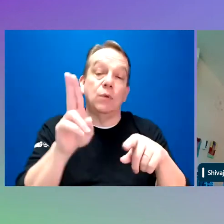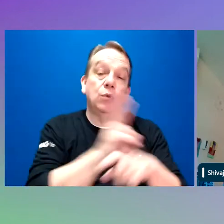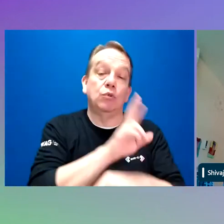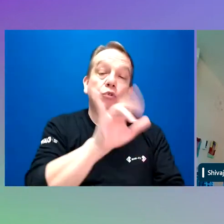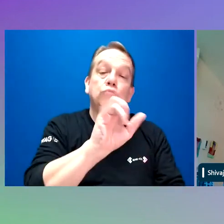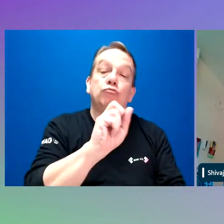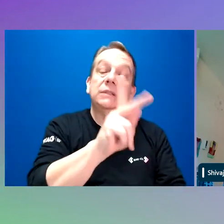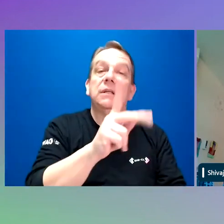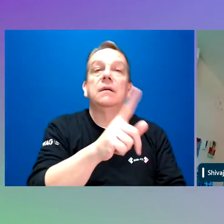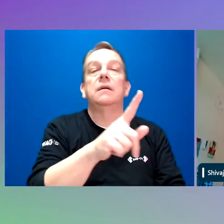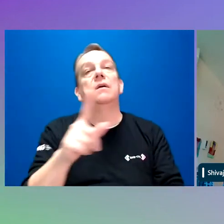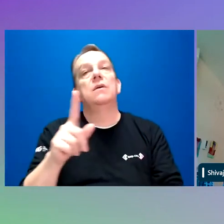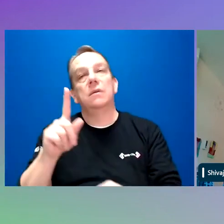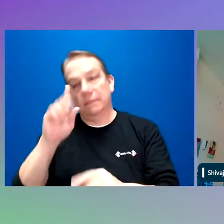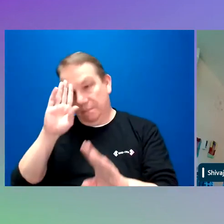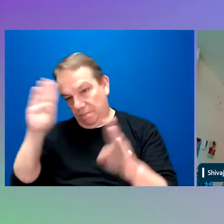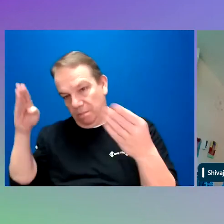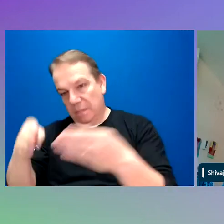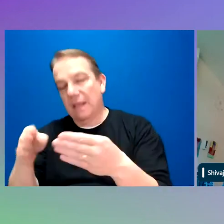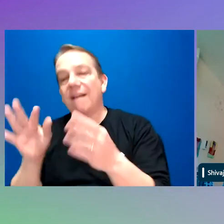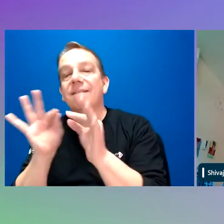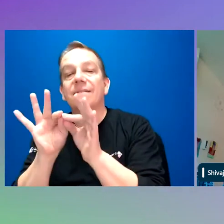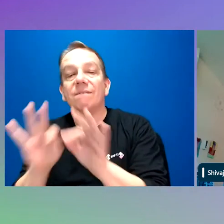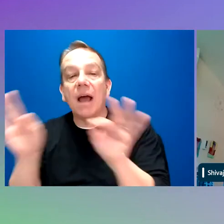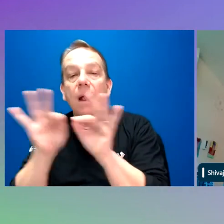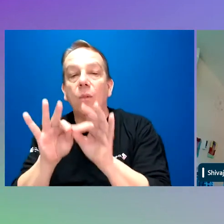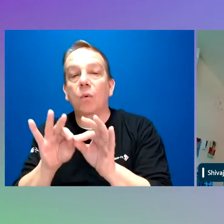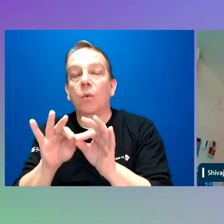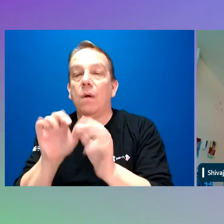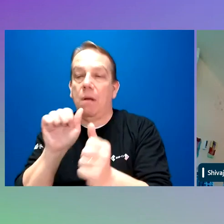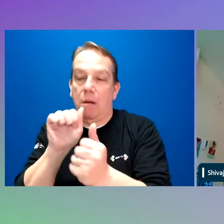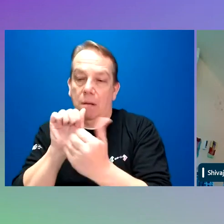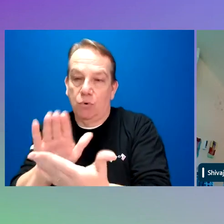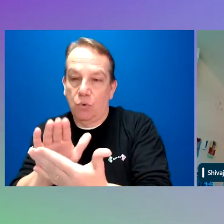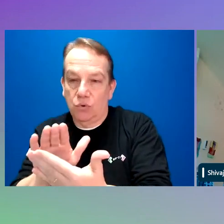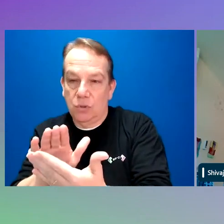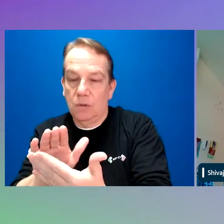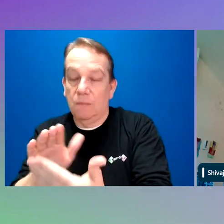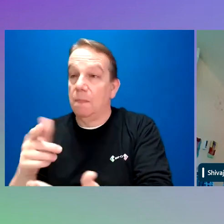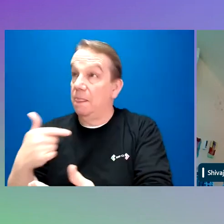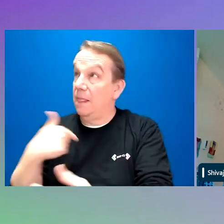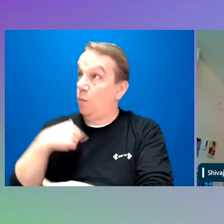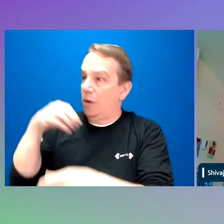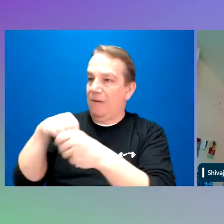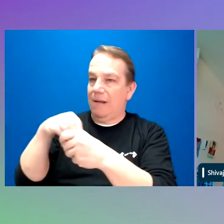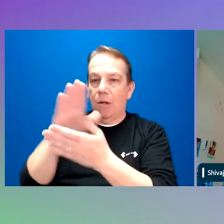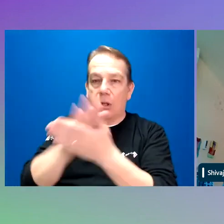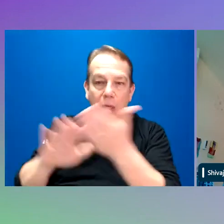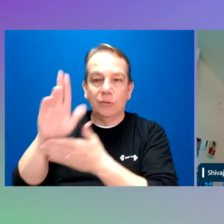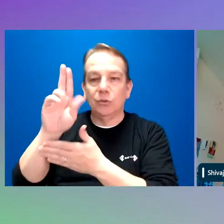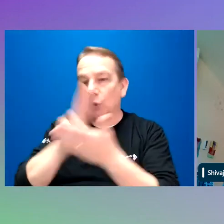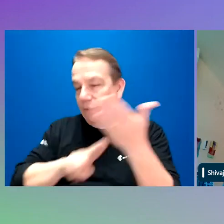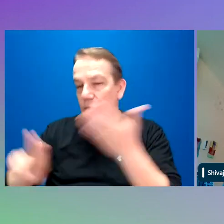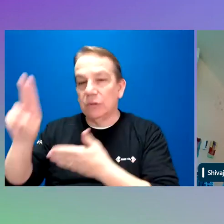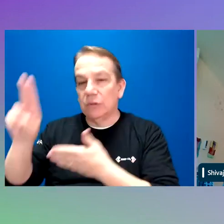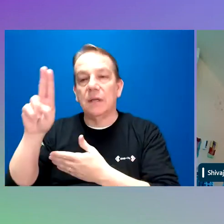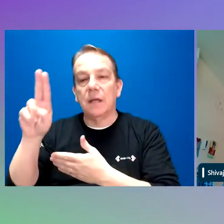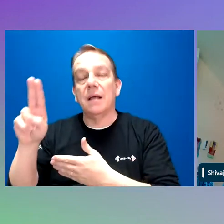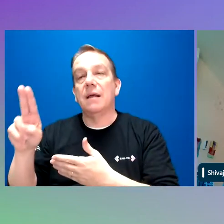the value approach. That is, hey, we are in higher education.